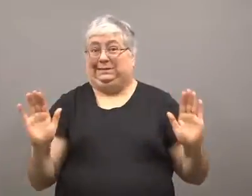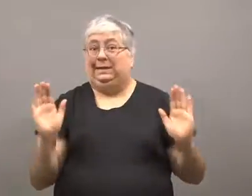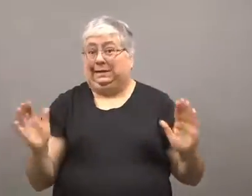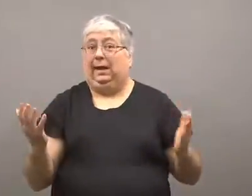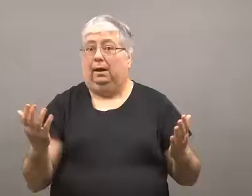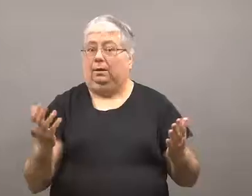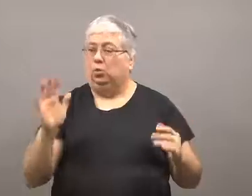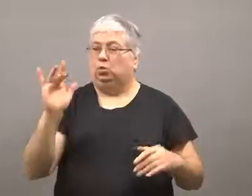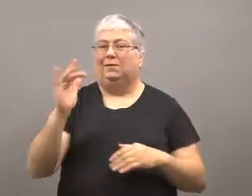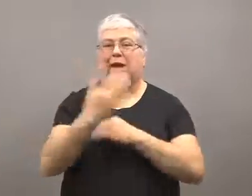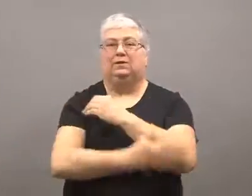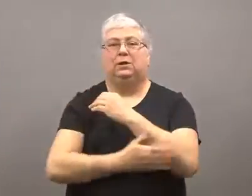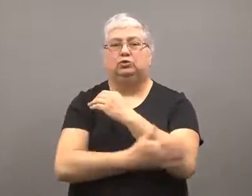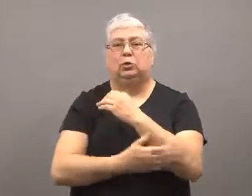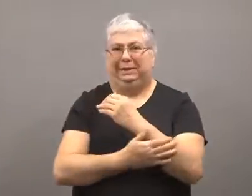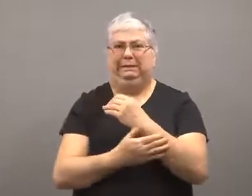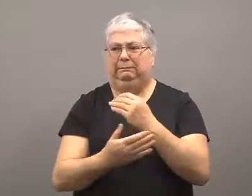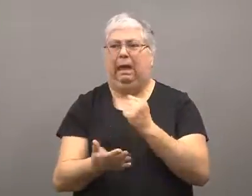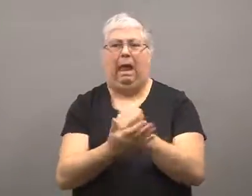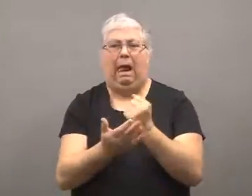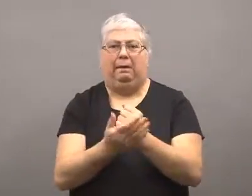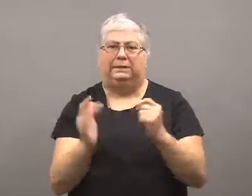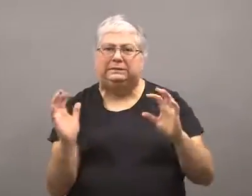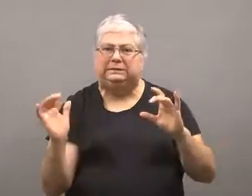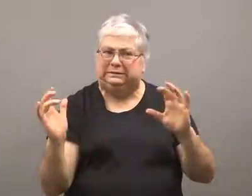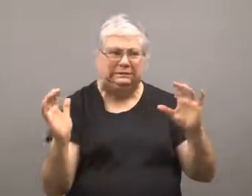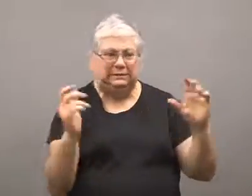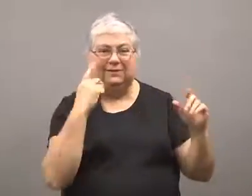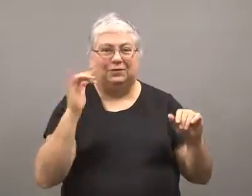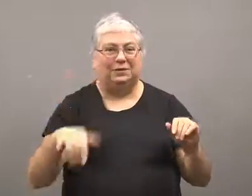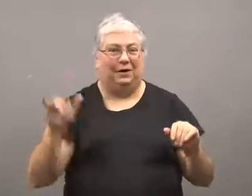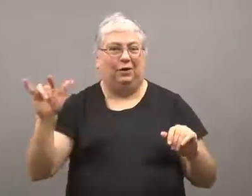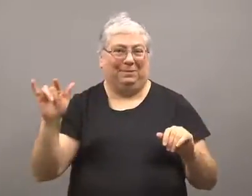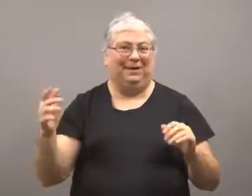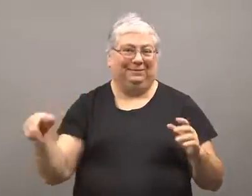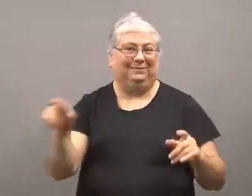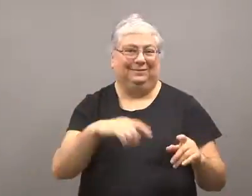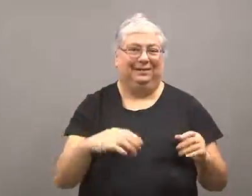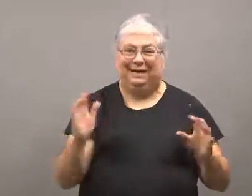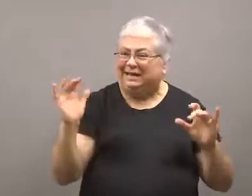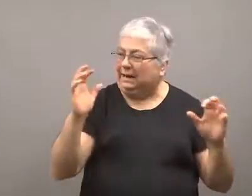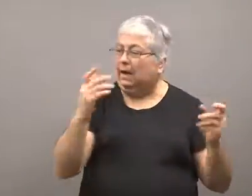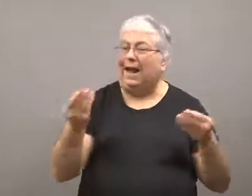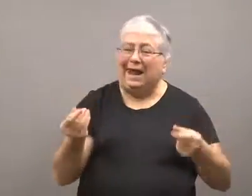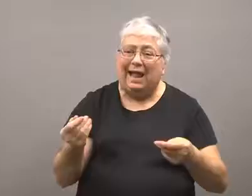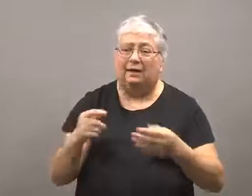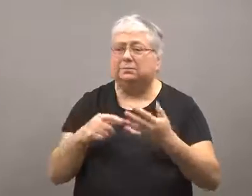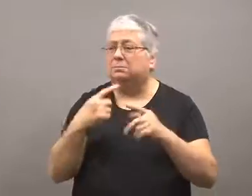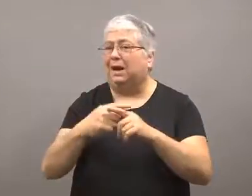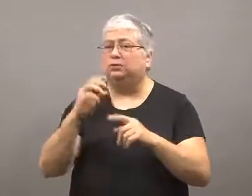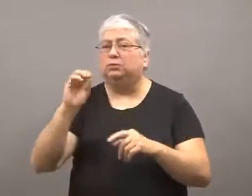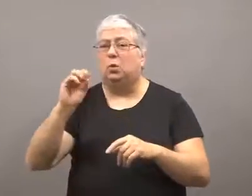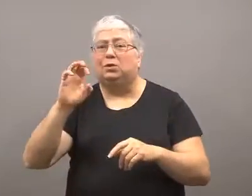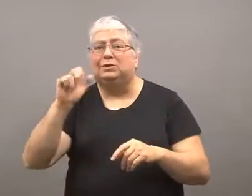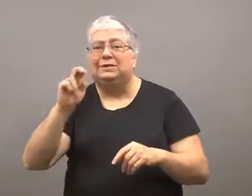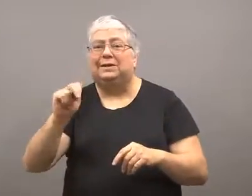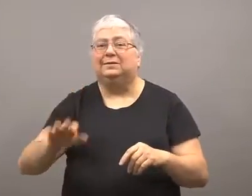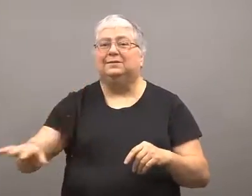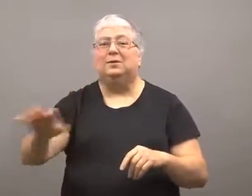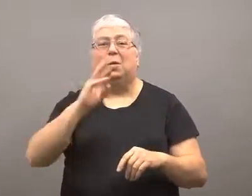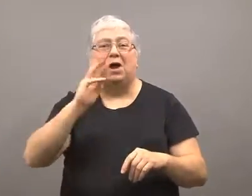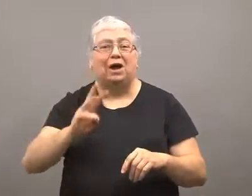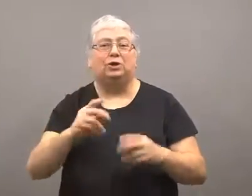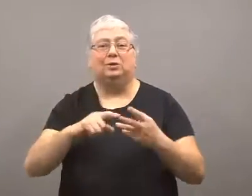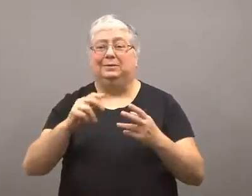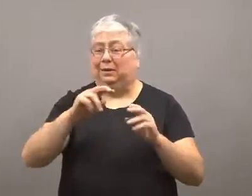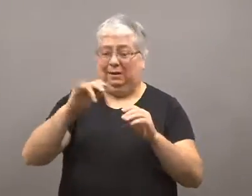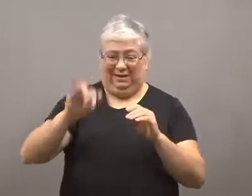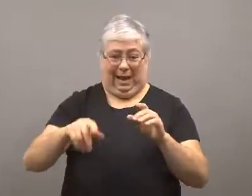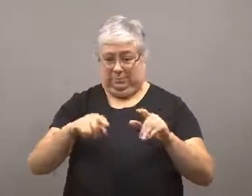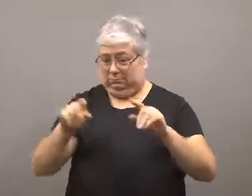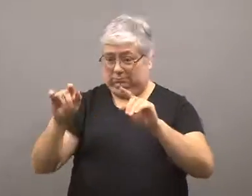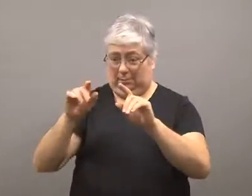As of Sunday, 25 countries were searching for the plane.